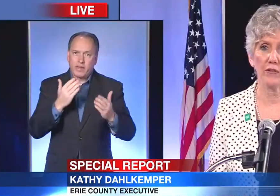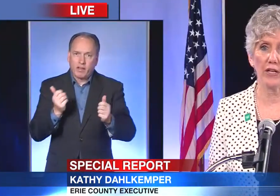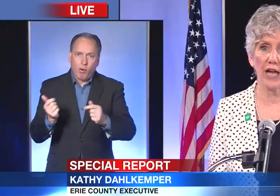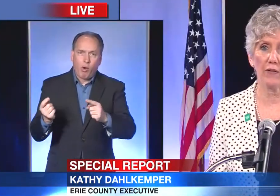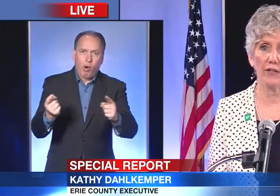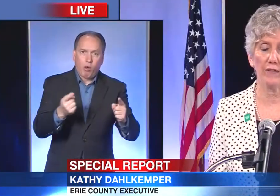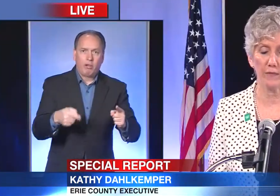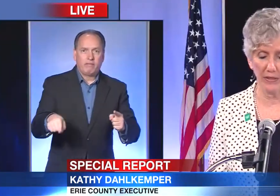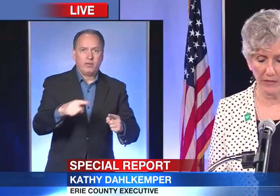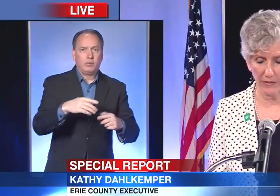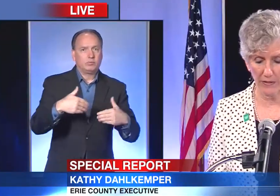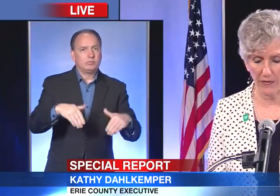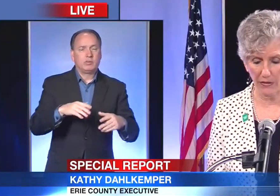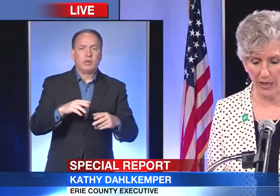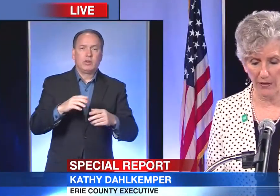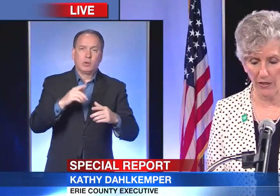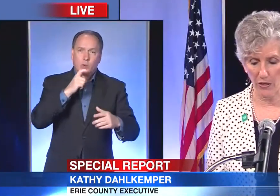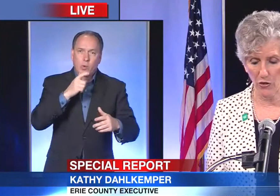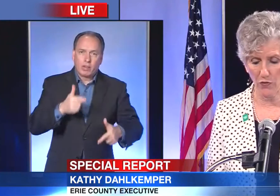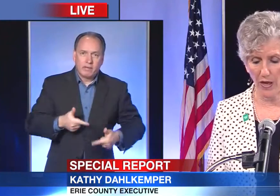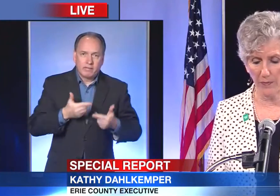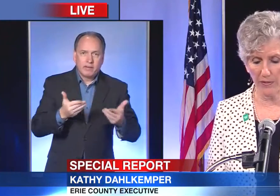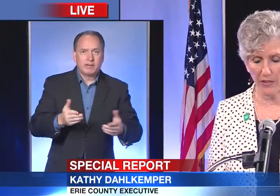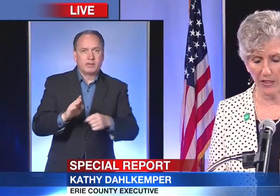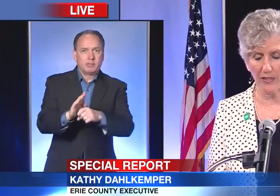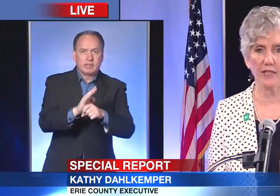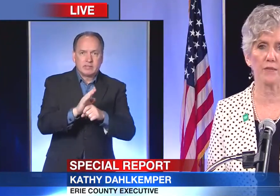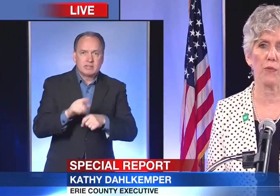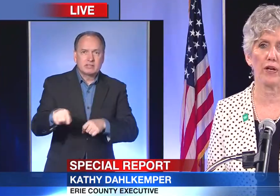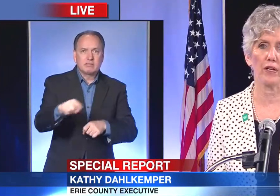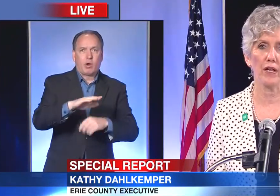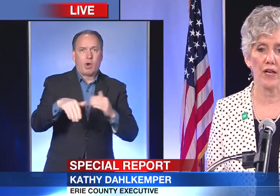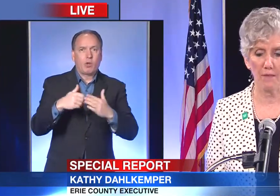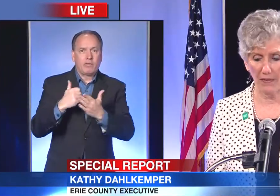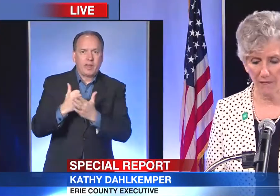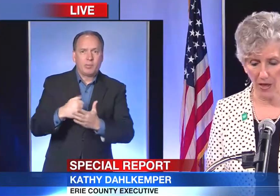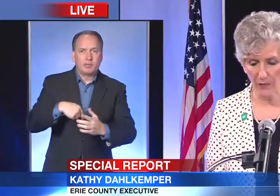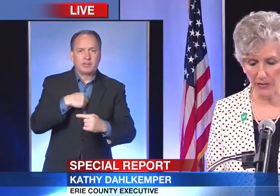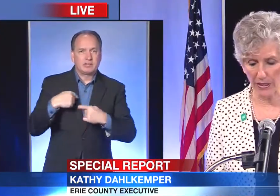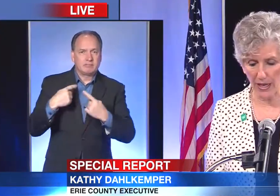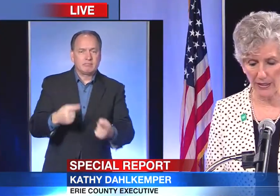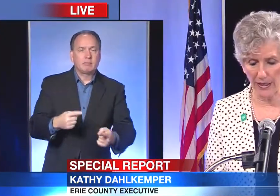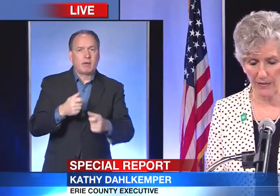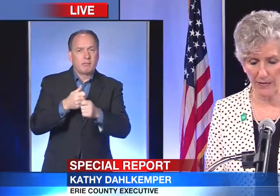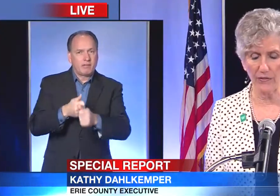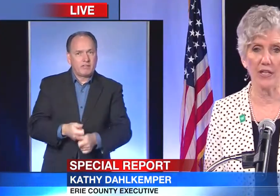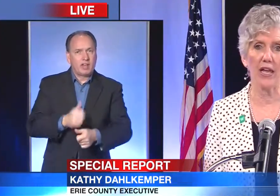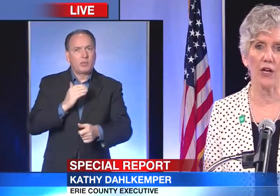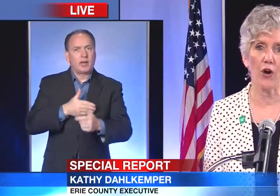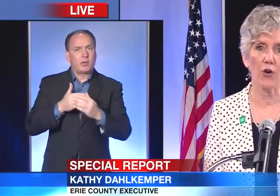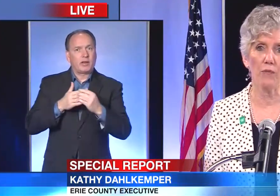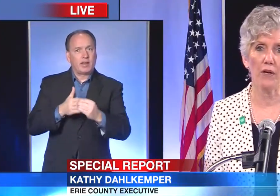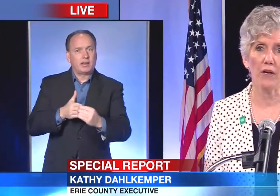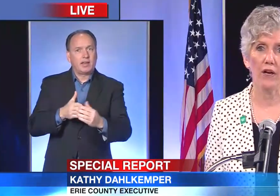8th. NOW, I'LL COME BACK THE THAT IN JUST A FEW MINUTES, BUT I DO WANT THE THANK ALL OF YOU, THE RESIDENTS OF ERIE COUNTY, THE